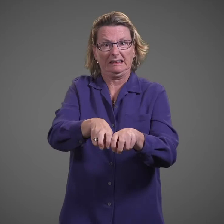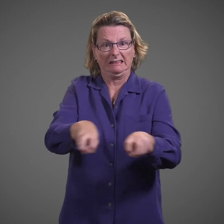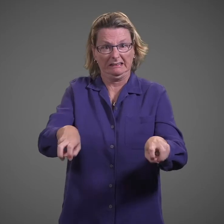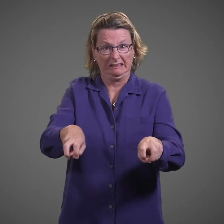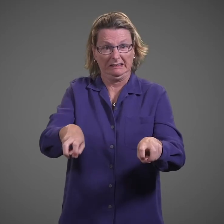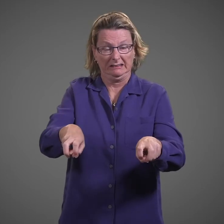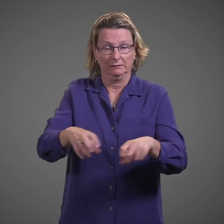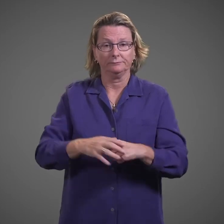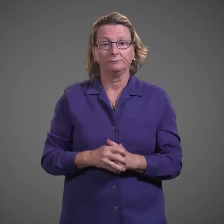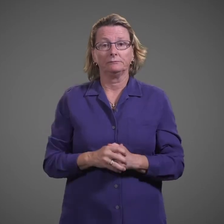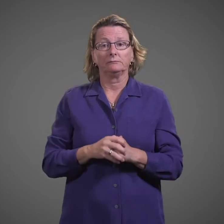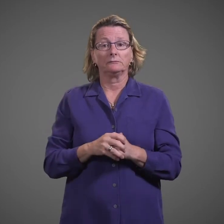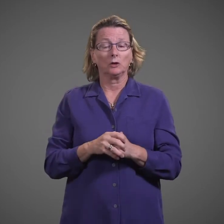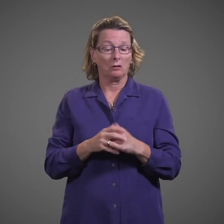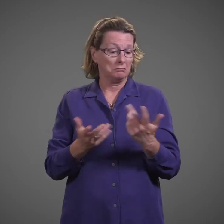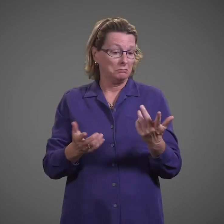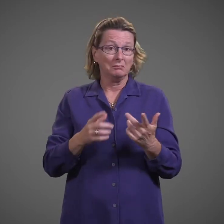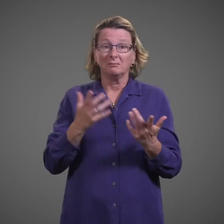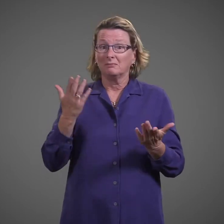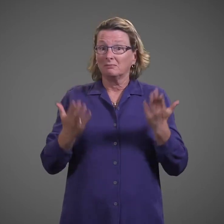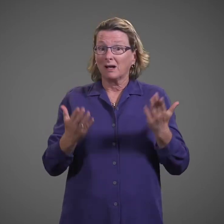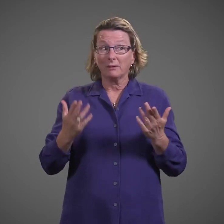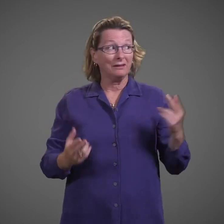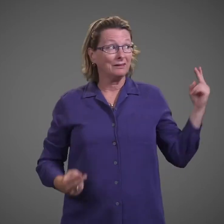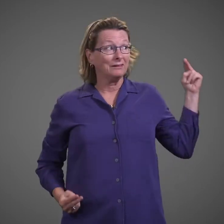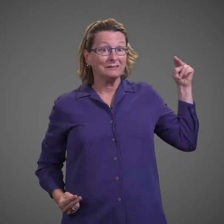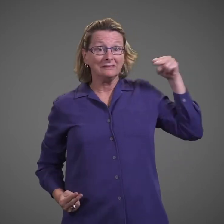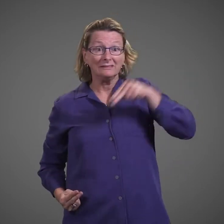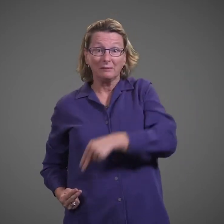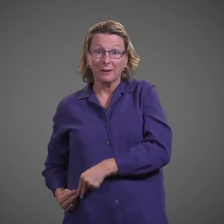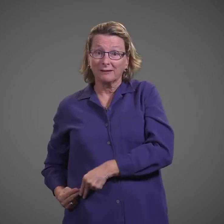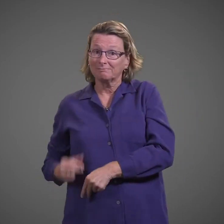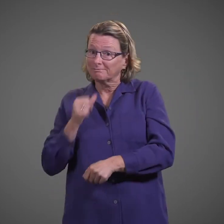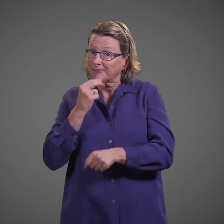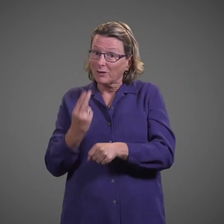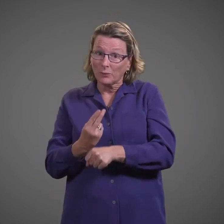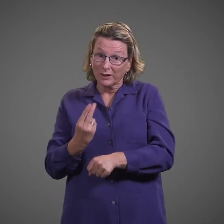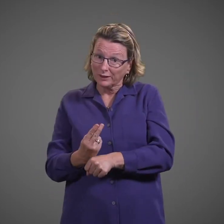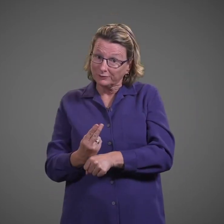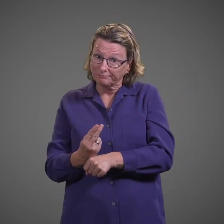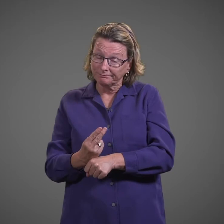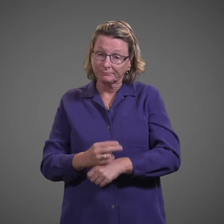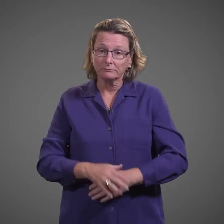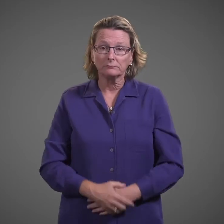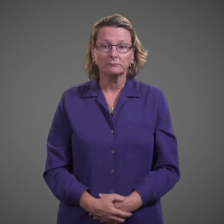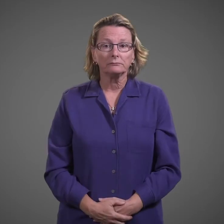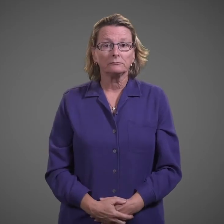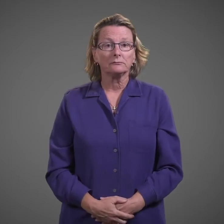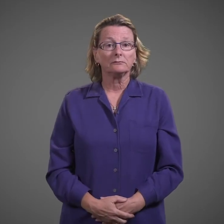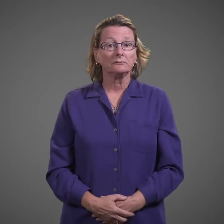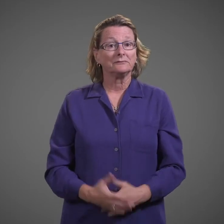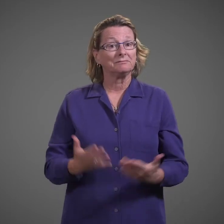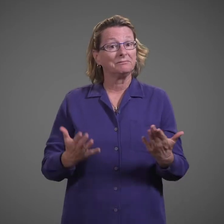Whether or not a person wears a seatbelt will influence the degree of injury.